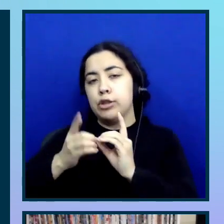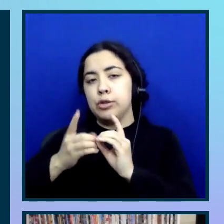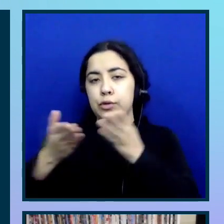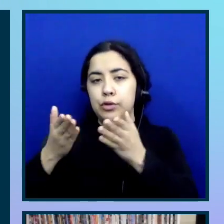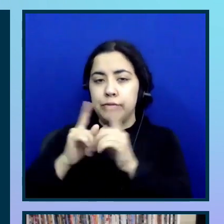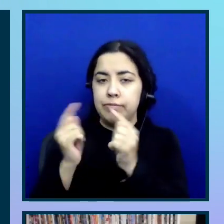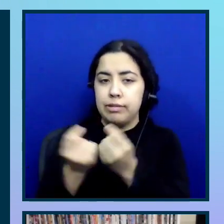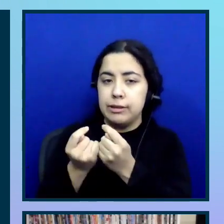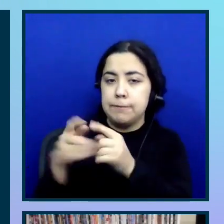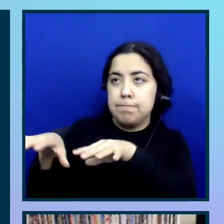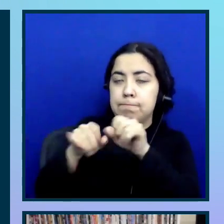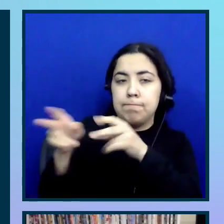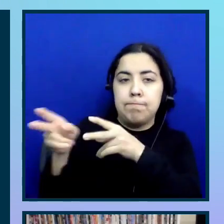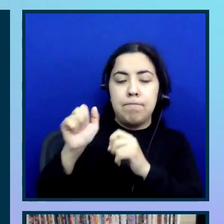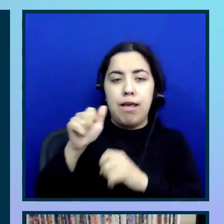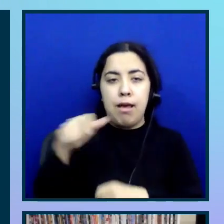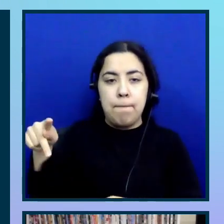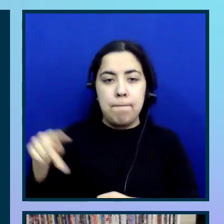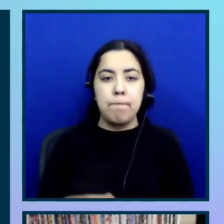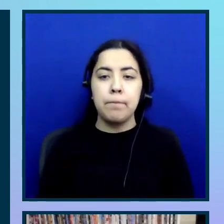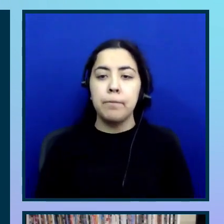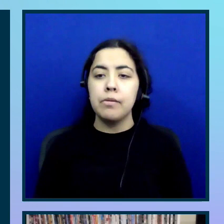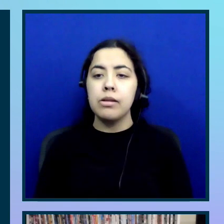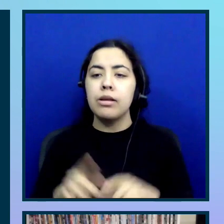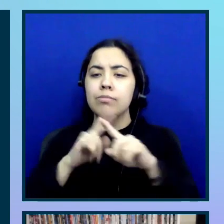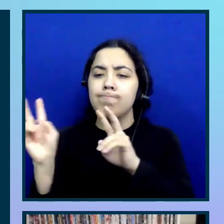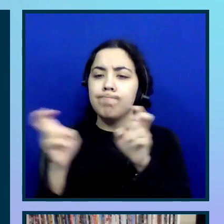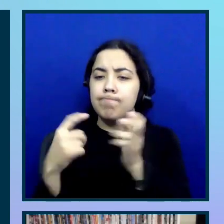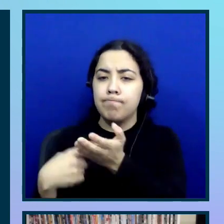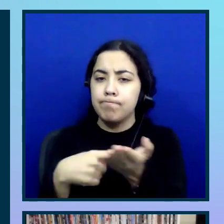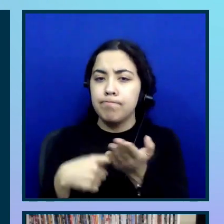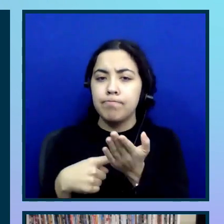So some of the more specific topics we'll discuss includes what is digital accessibility?